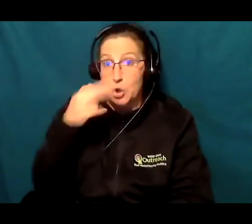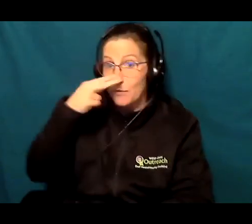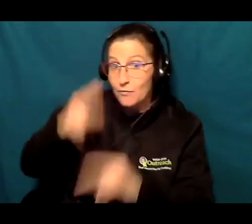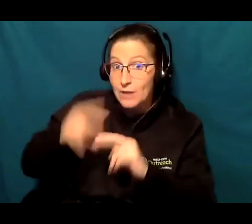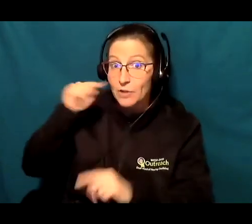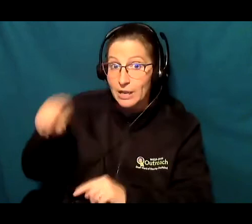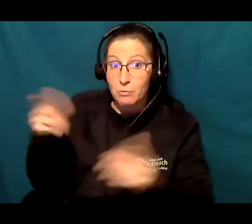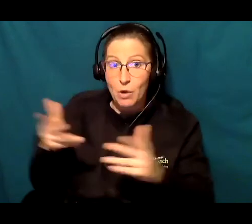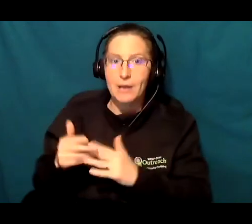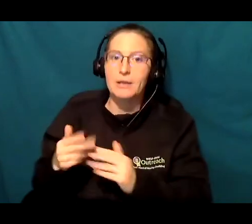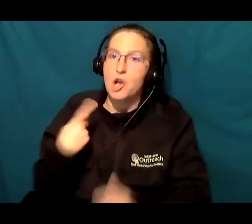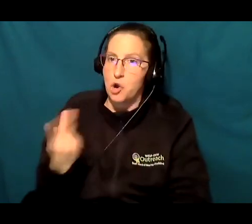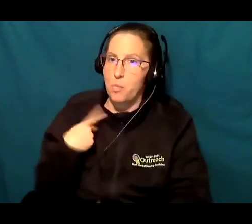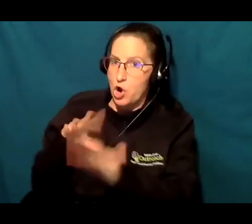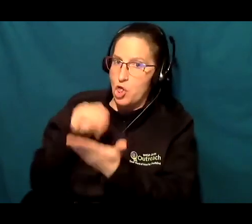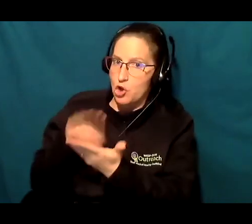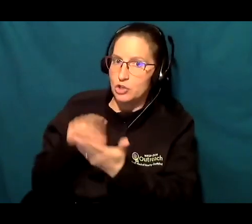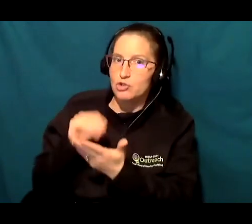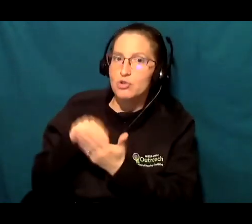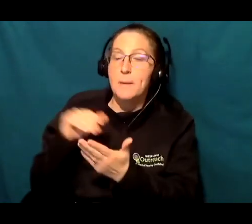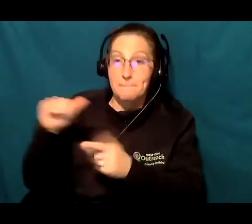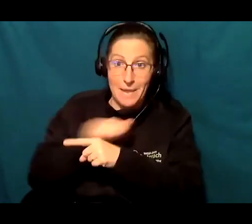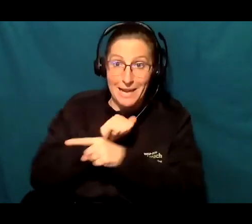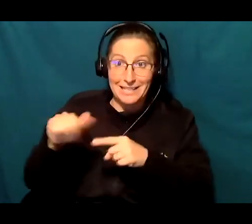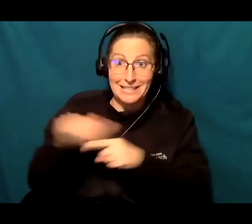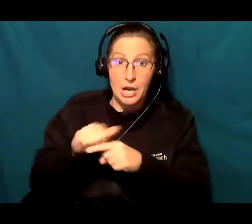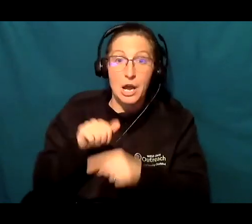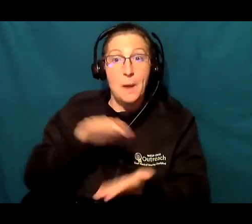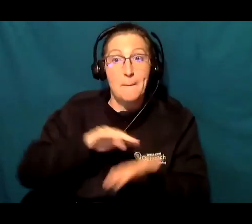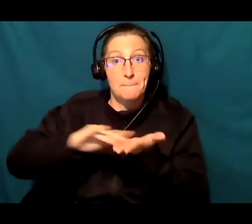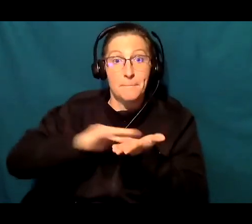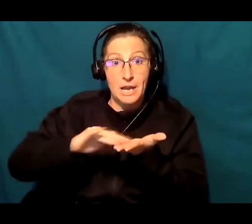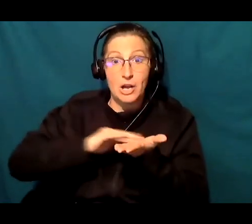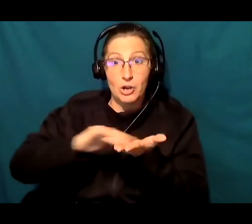just learning to practice on the Braille writer. I have learned to lift the Braille writer up